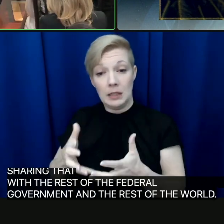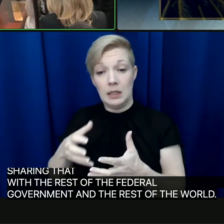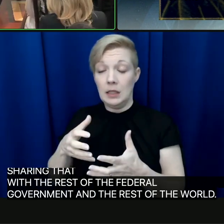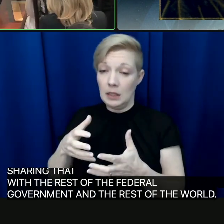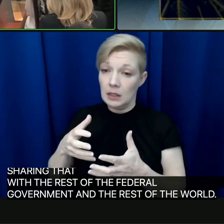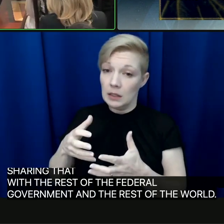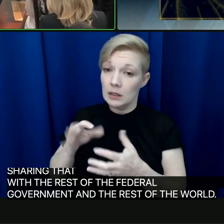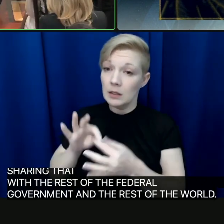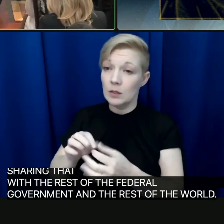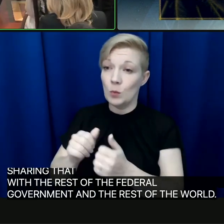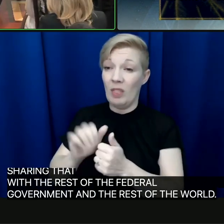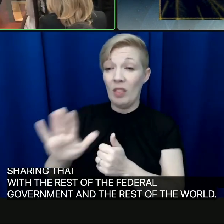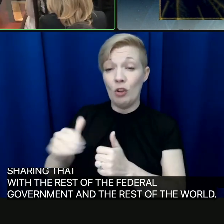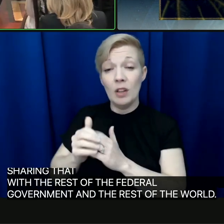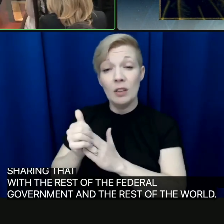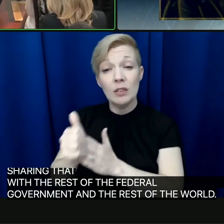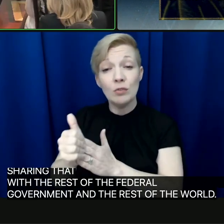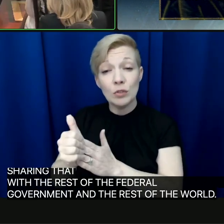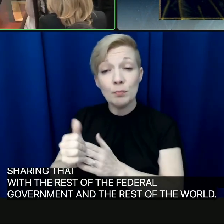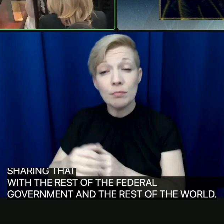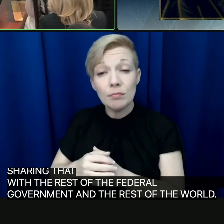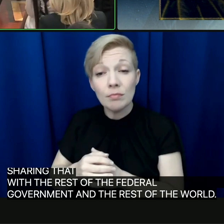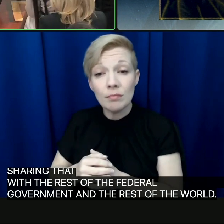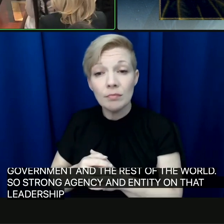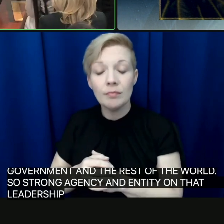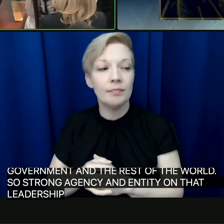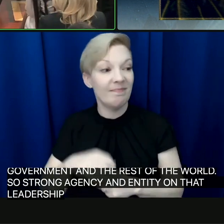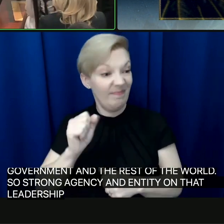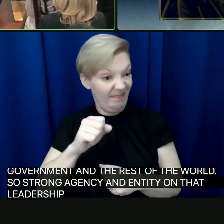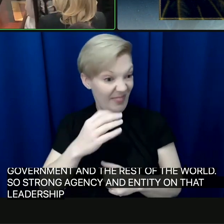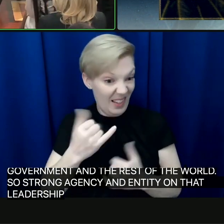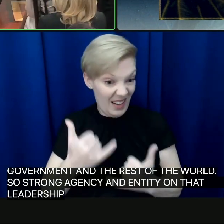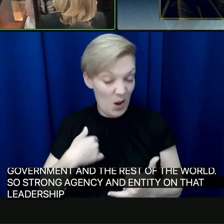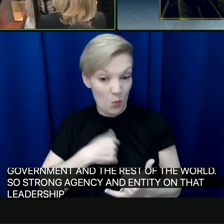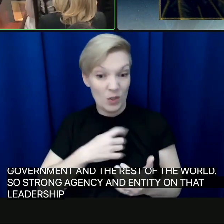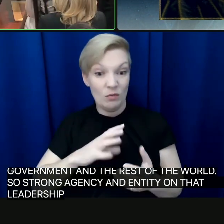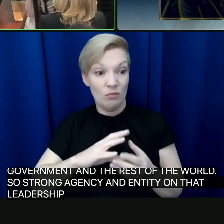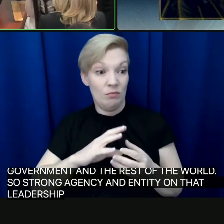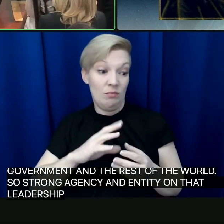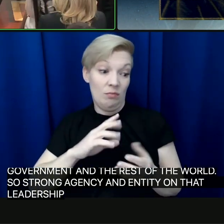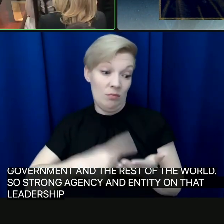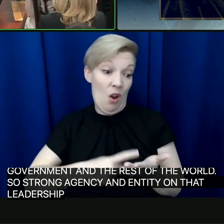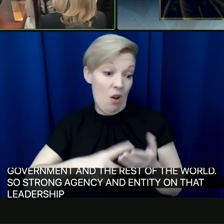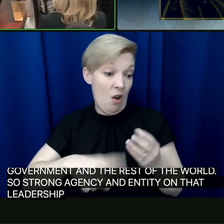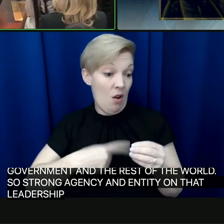Mr. Roker: And now we're talking about hurricanes. And I think we all know we've been talking about the two words.